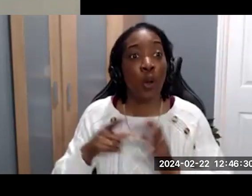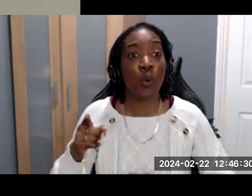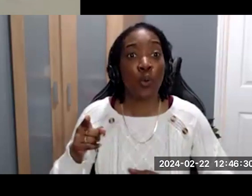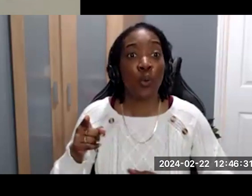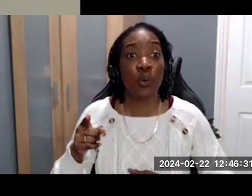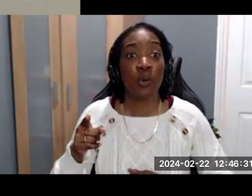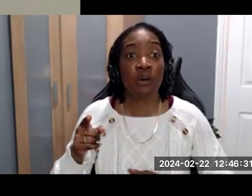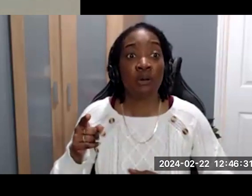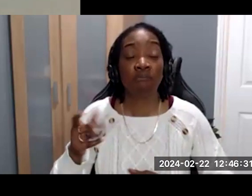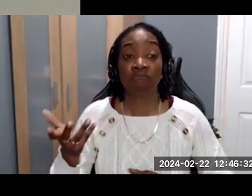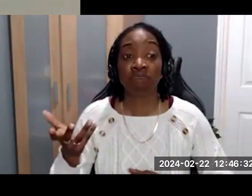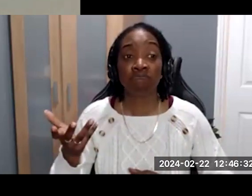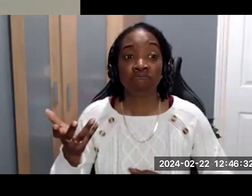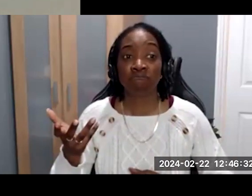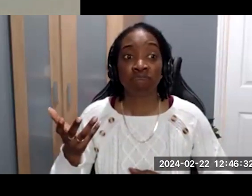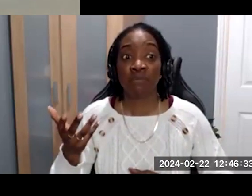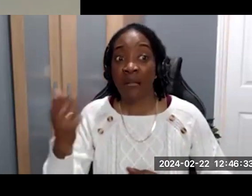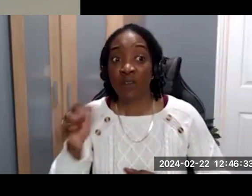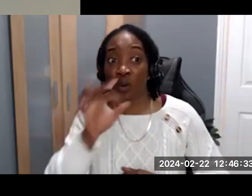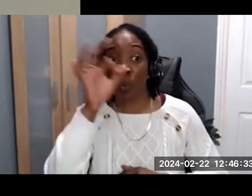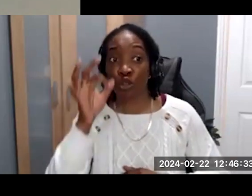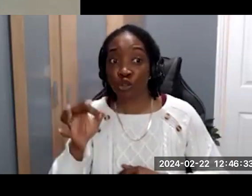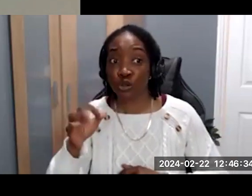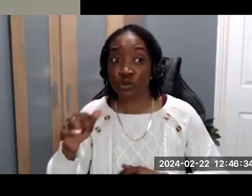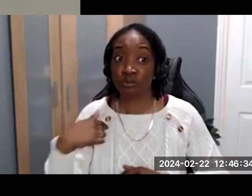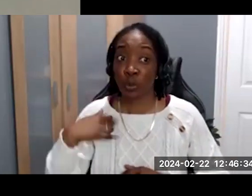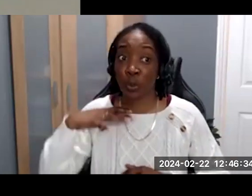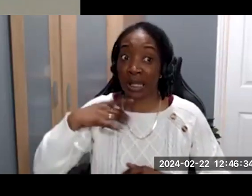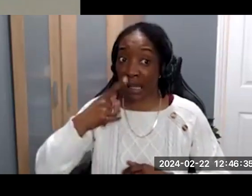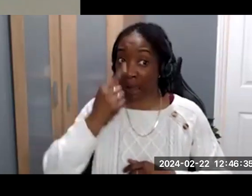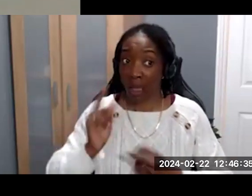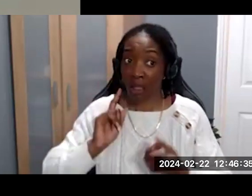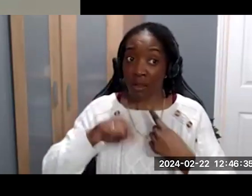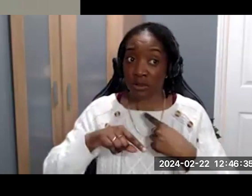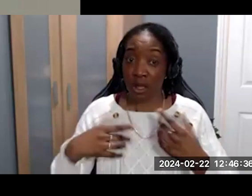you uh that needs to be answered directly if you want to ping that into the chat to